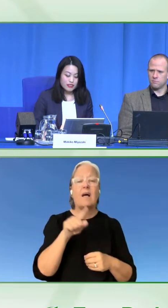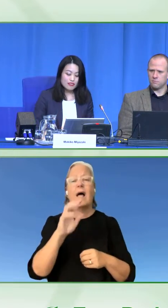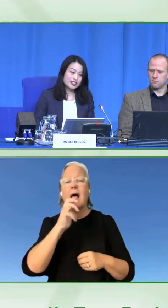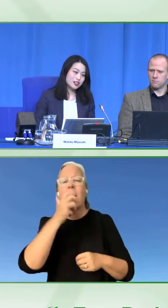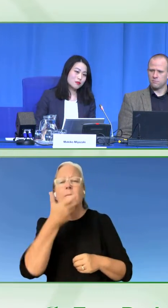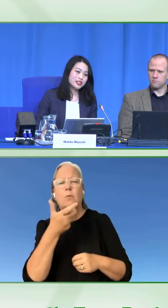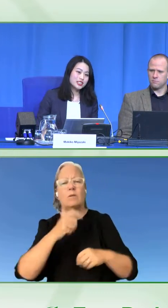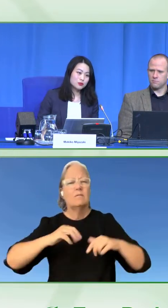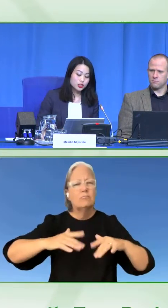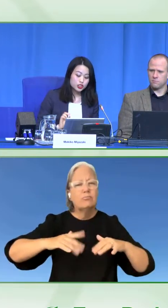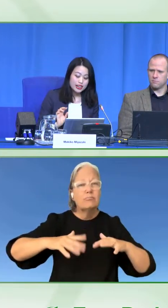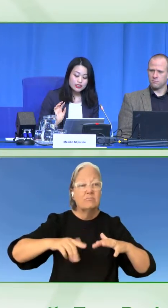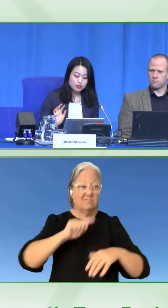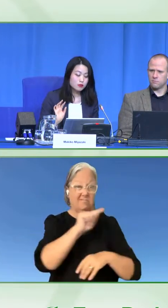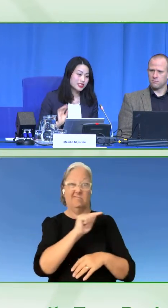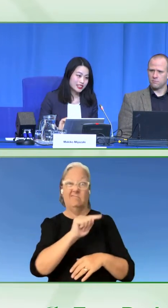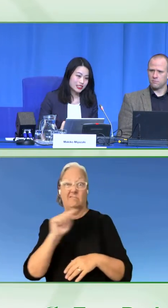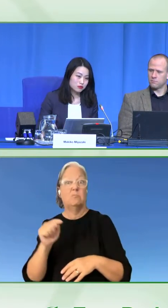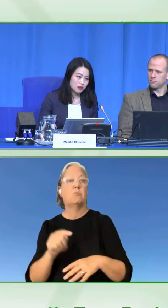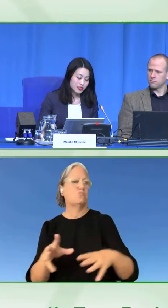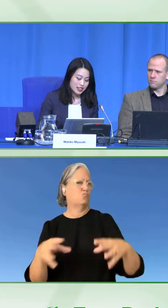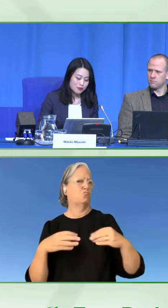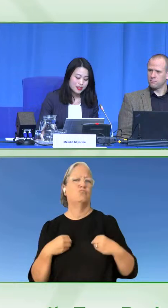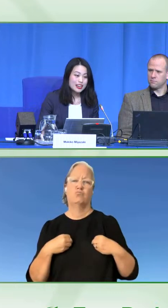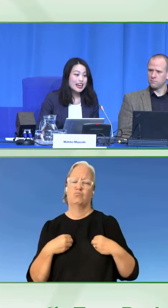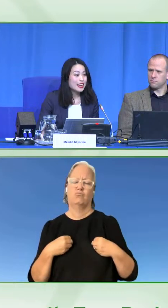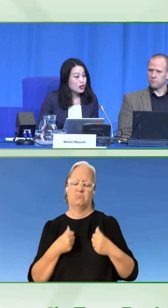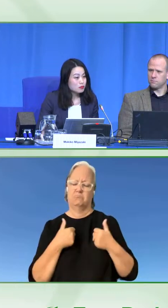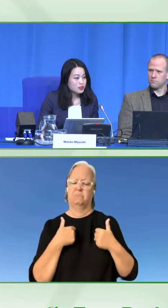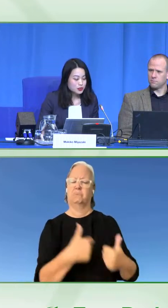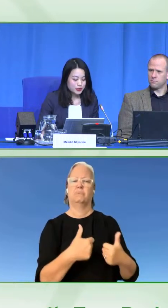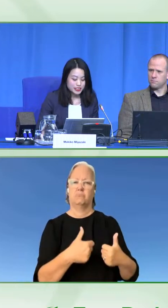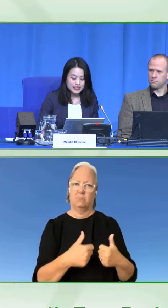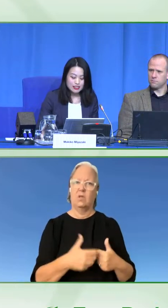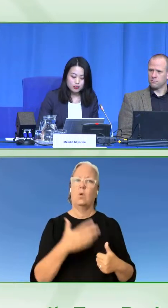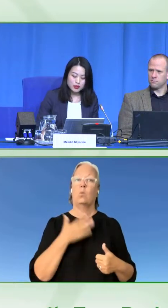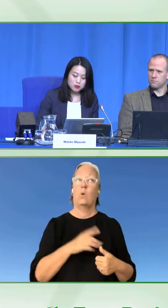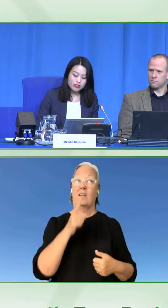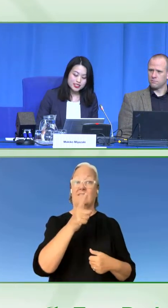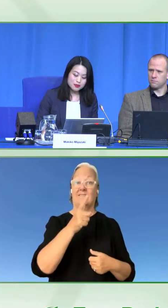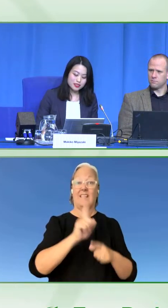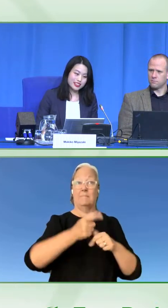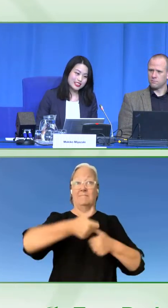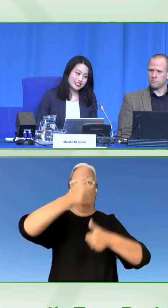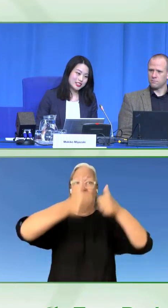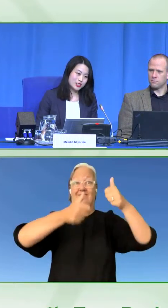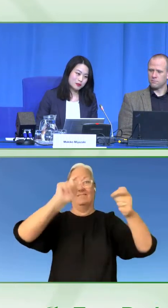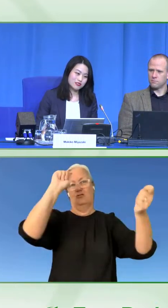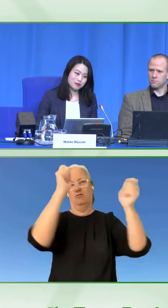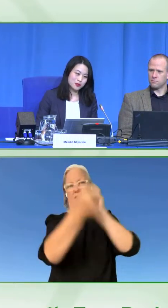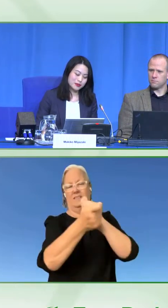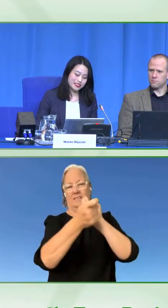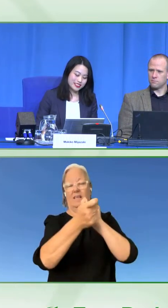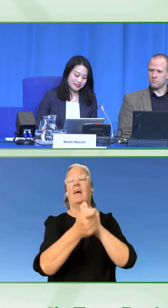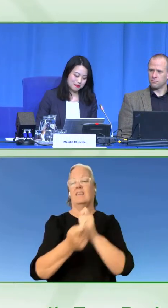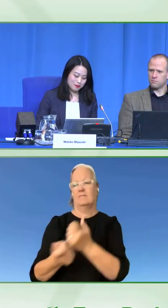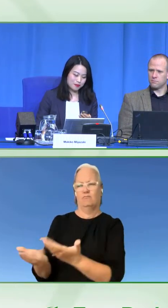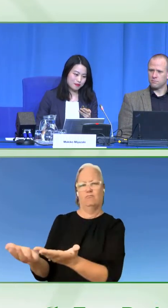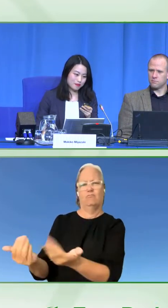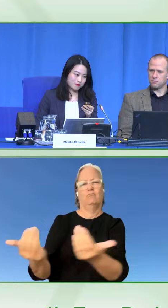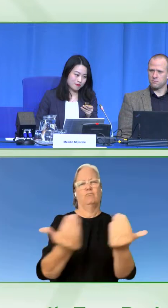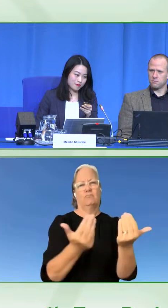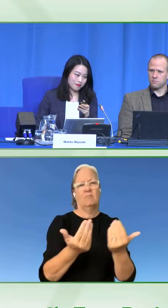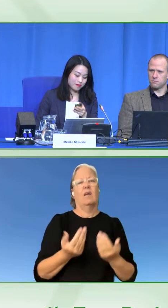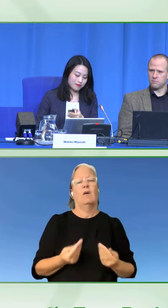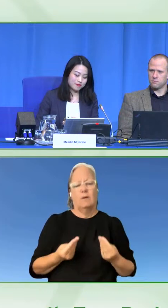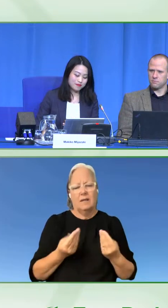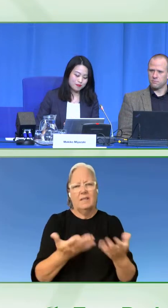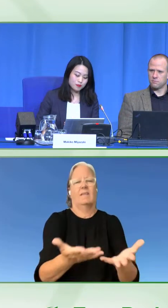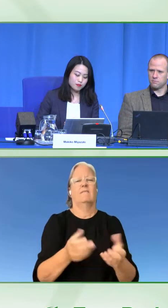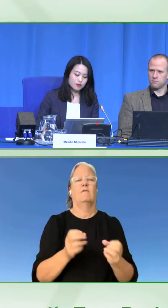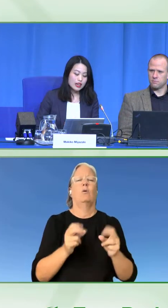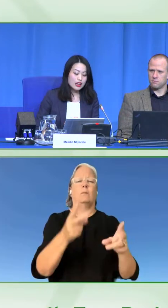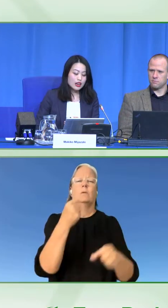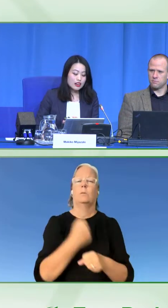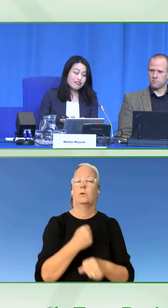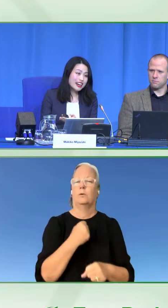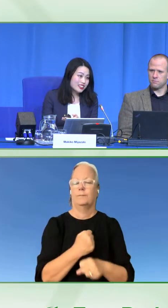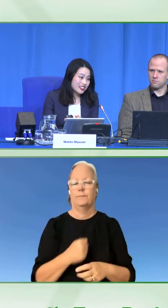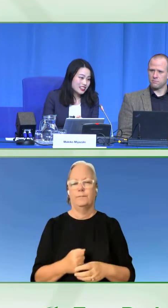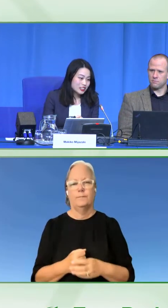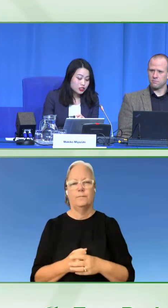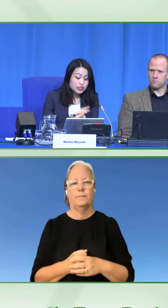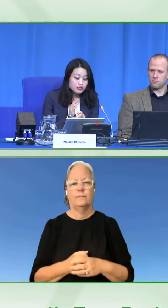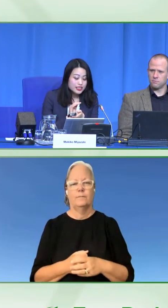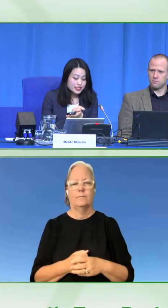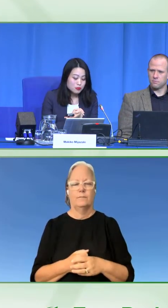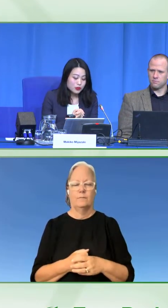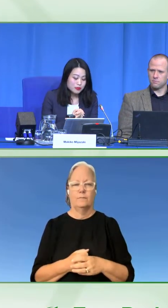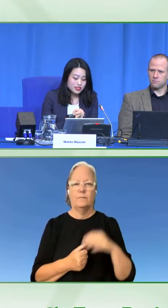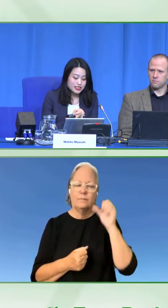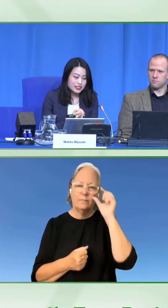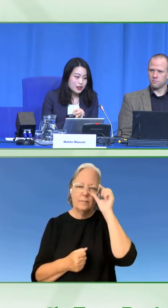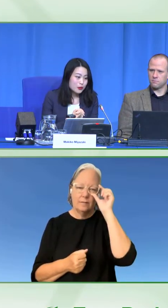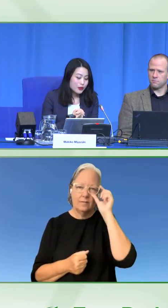We provide opportunities for the selected teams to receive advice to create sustainable